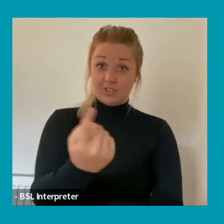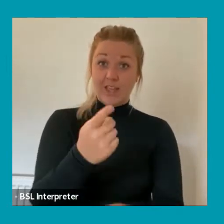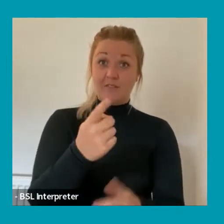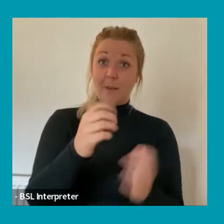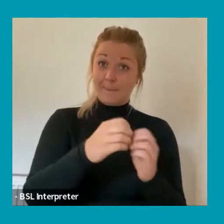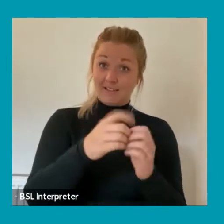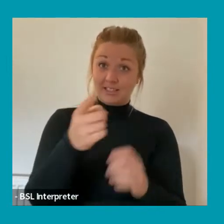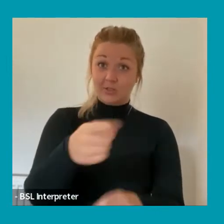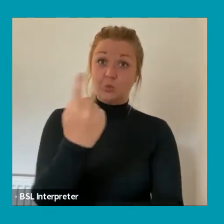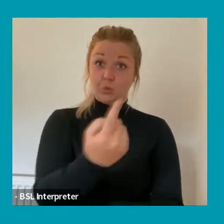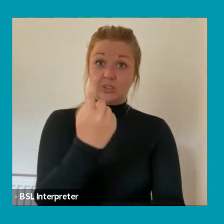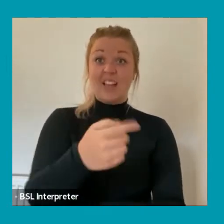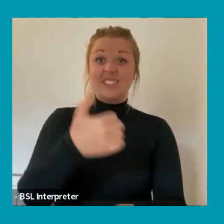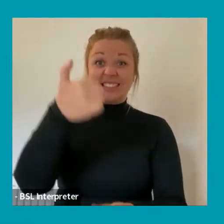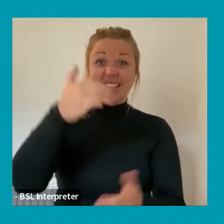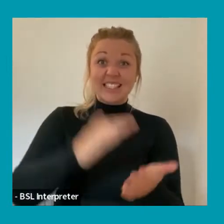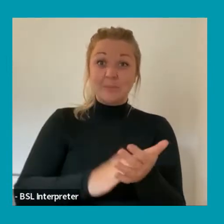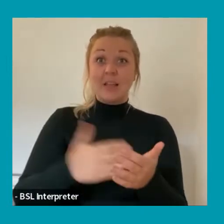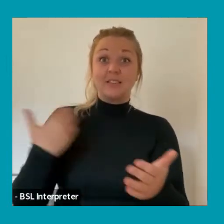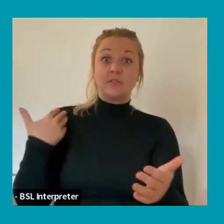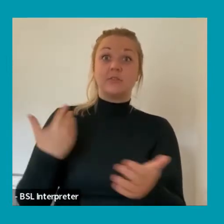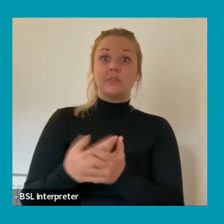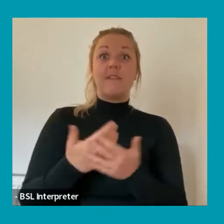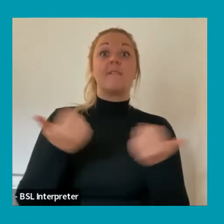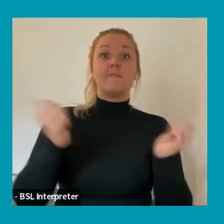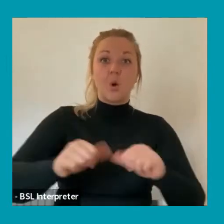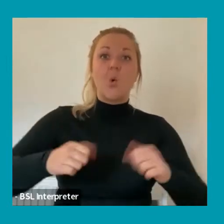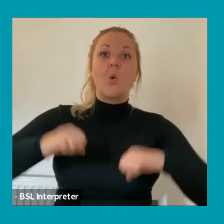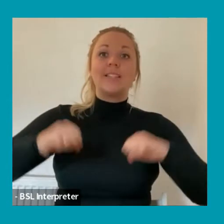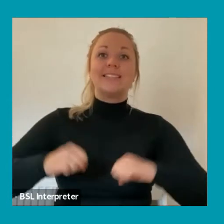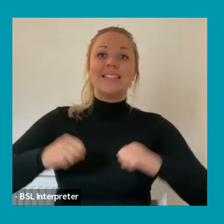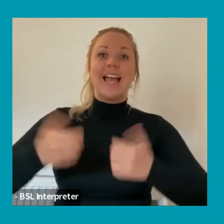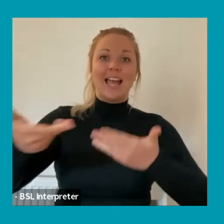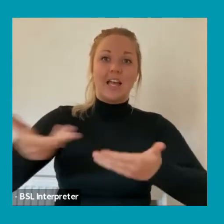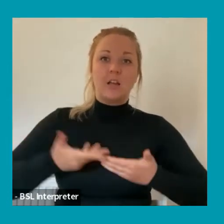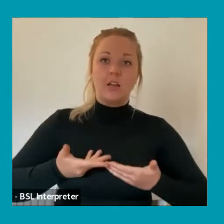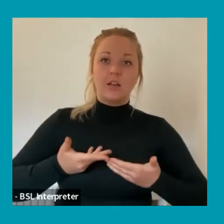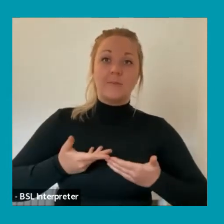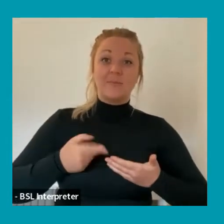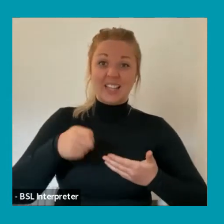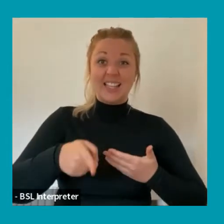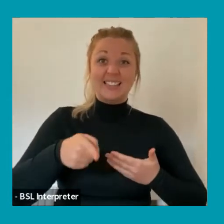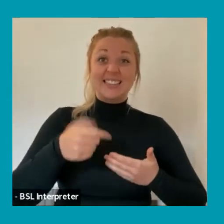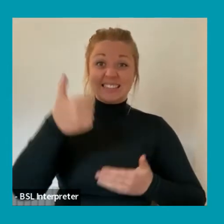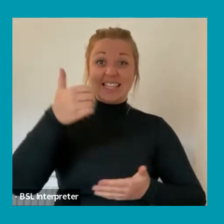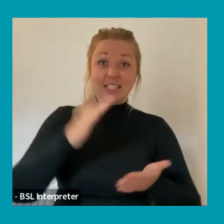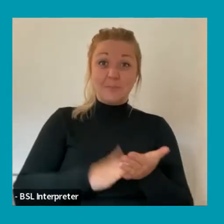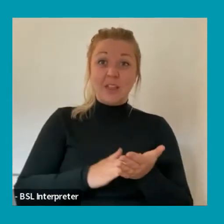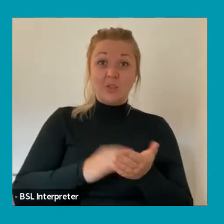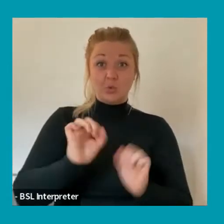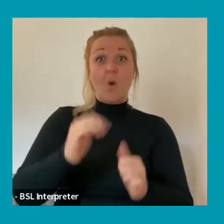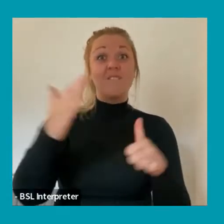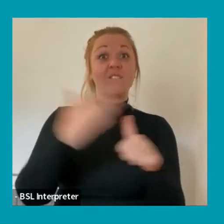reasonable adjustments workplace adjustments to be provided. That's six months. Your first six months in a new role.